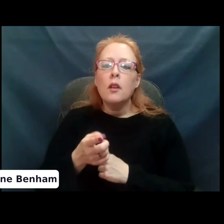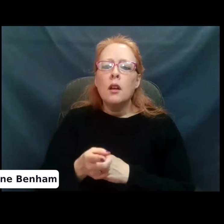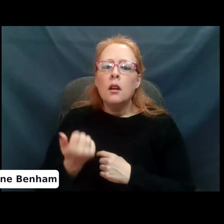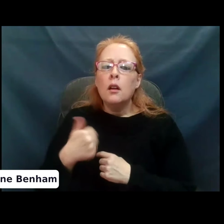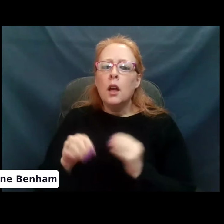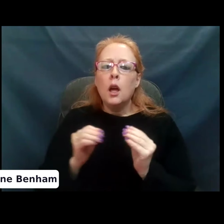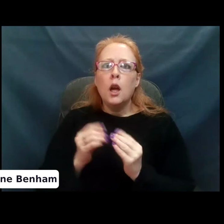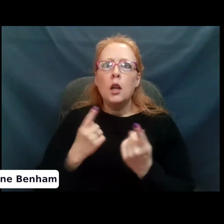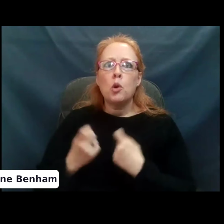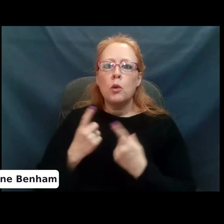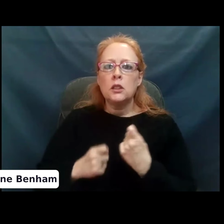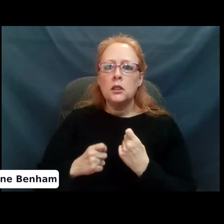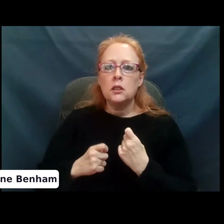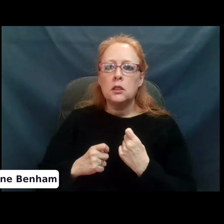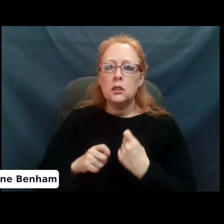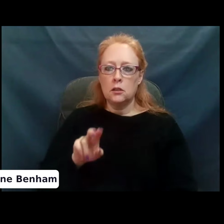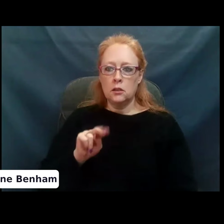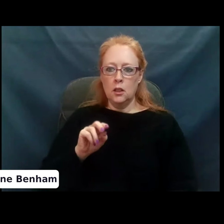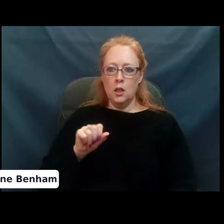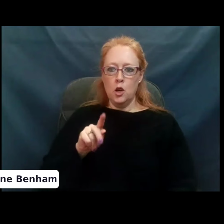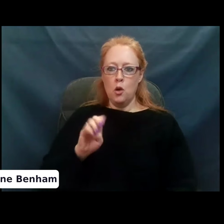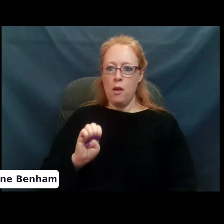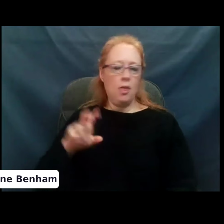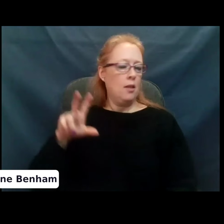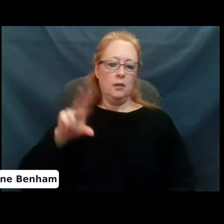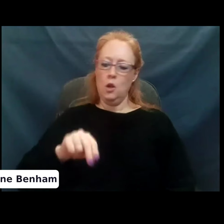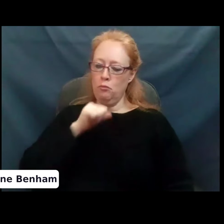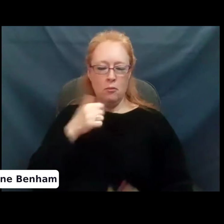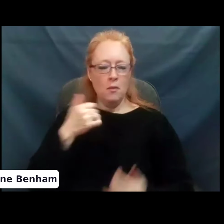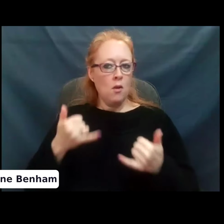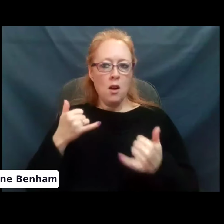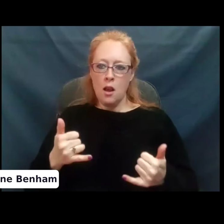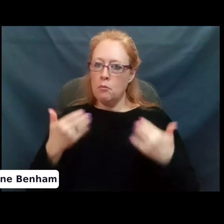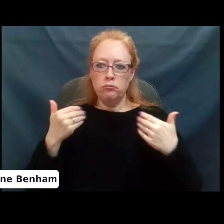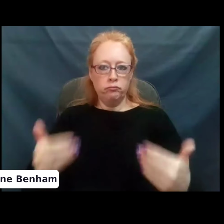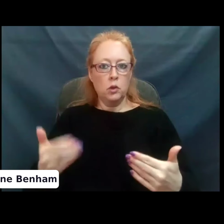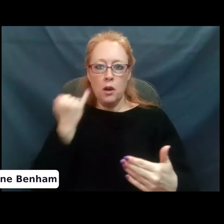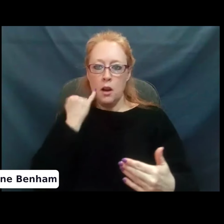Angie: So that is an area that can get a little sticky which is why we're we also are trying to be mindful of that with our modifications. What else? Do we have more questions first of all